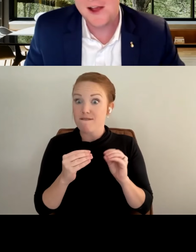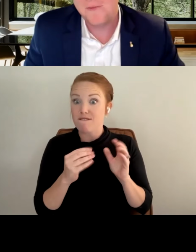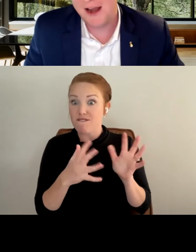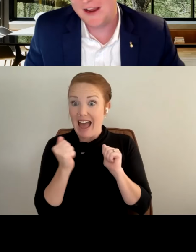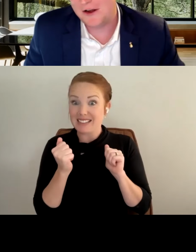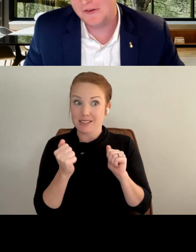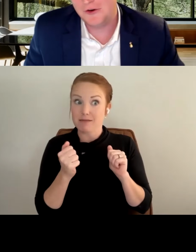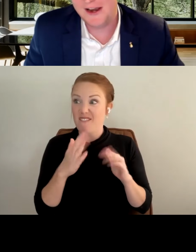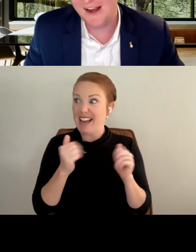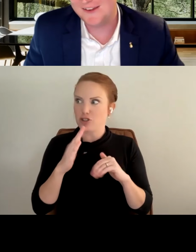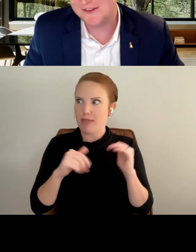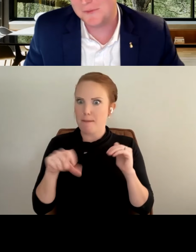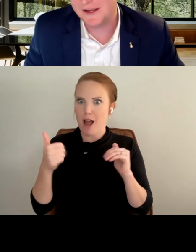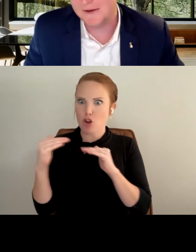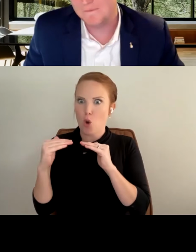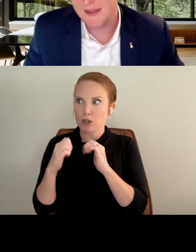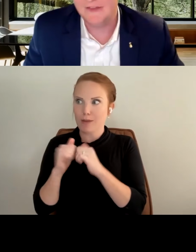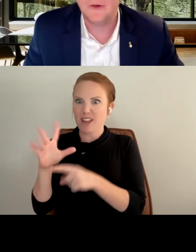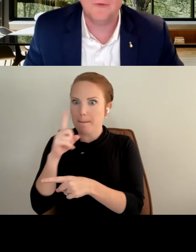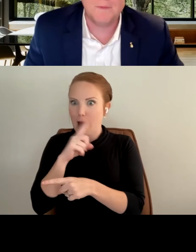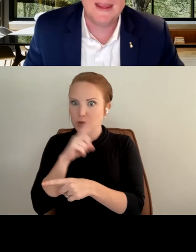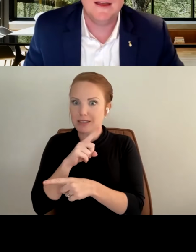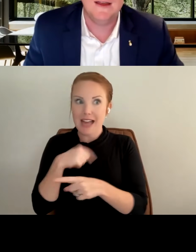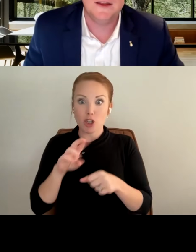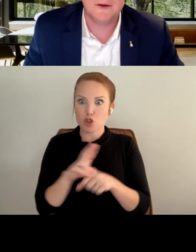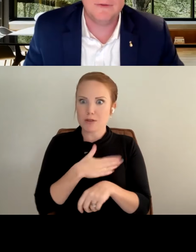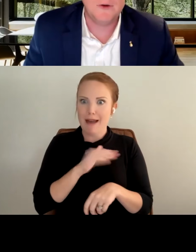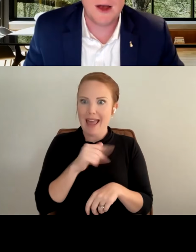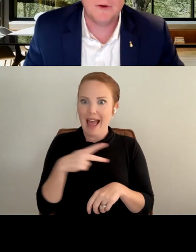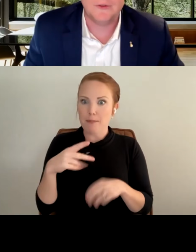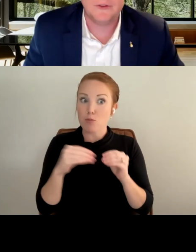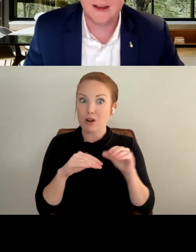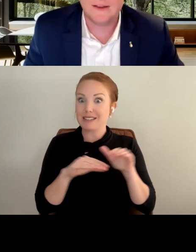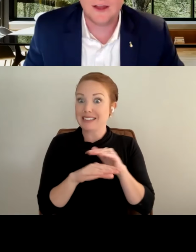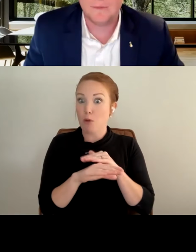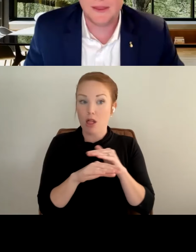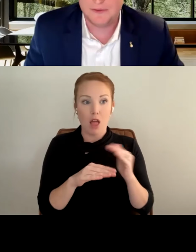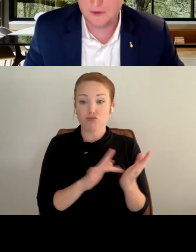but I could also do it accessibly. And so for me, you know, a few hours of setting these up and,